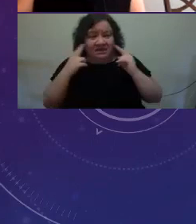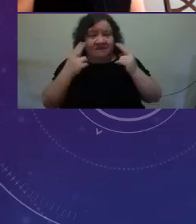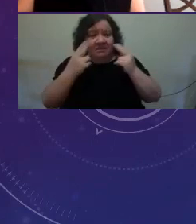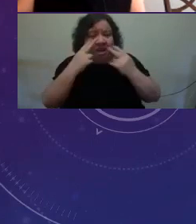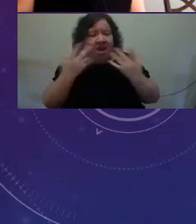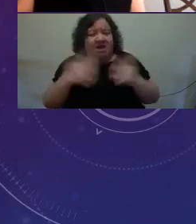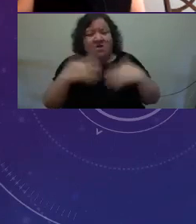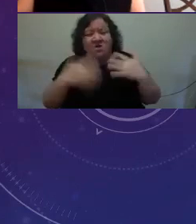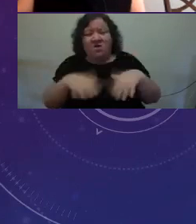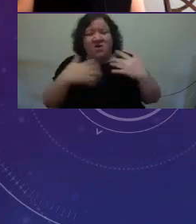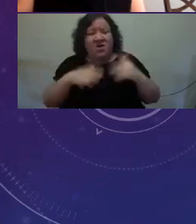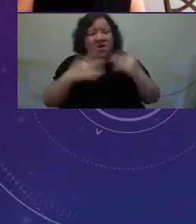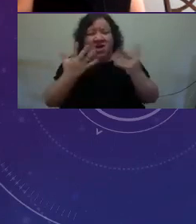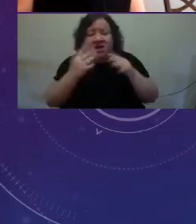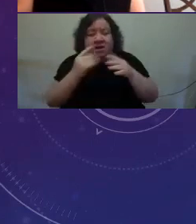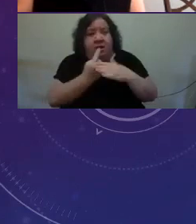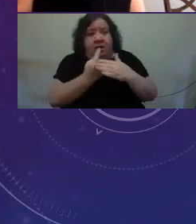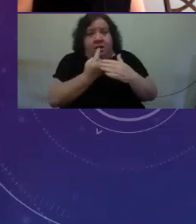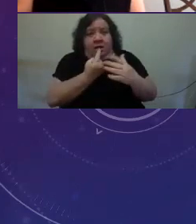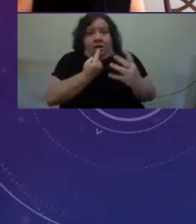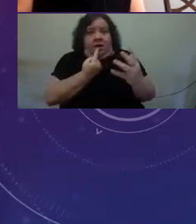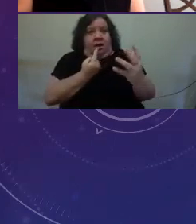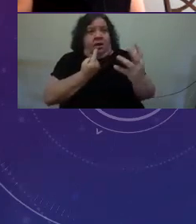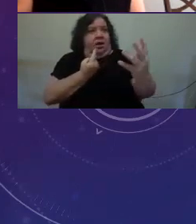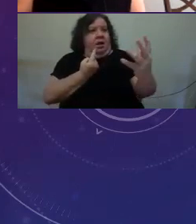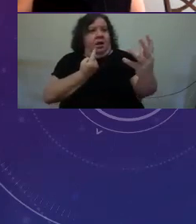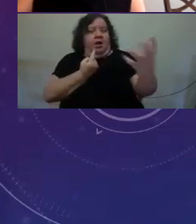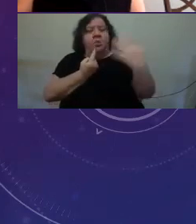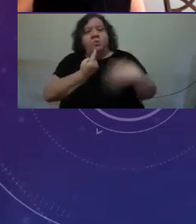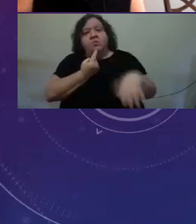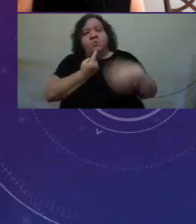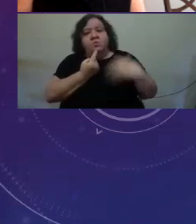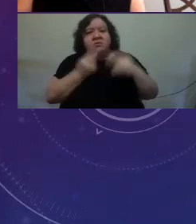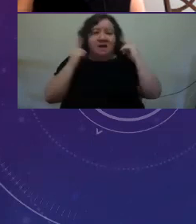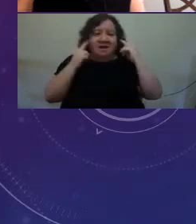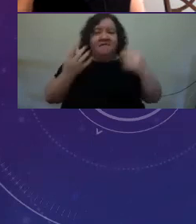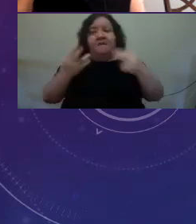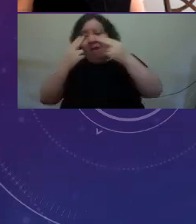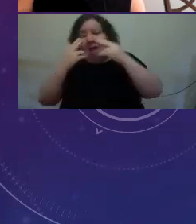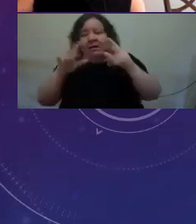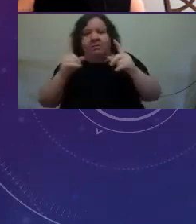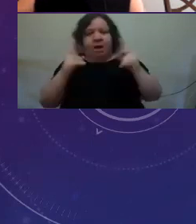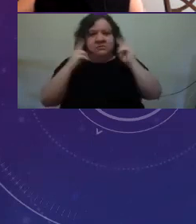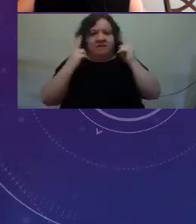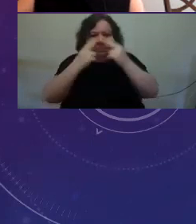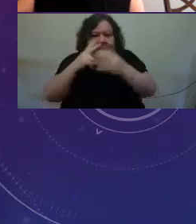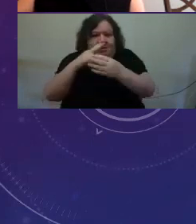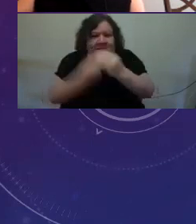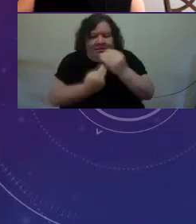happen and I I hope we both demonstrate to you all that is possible and now I